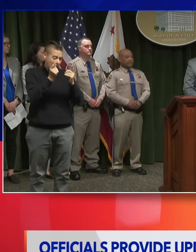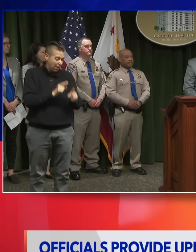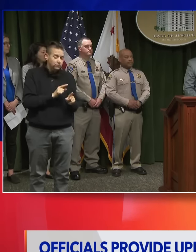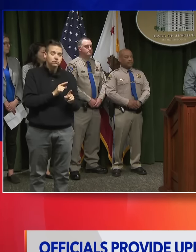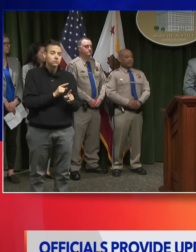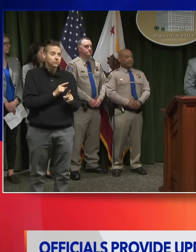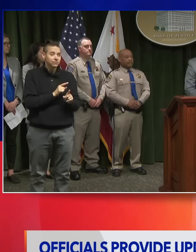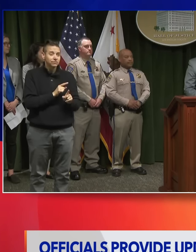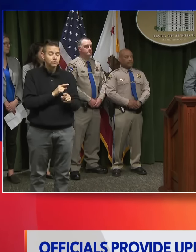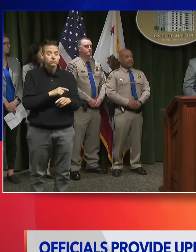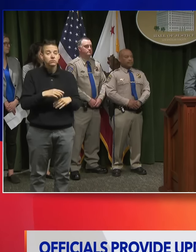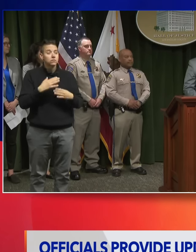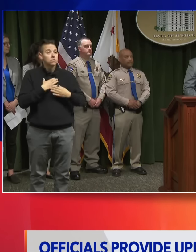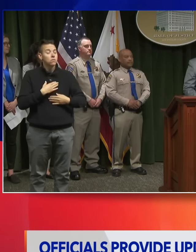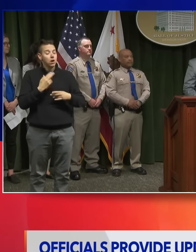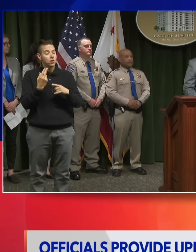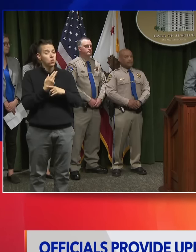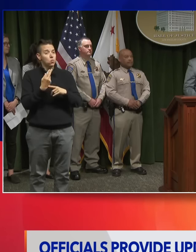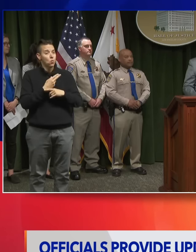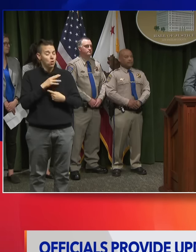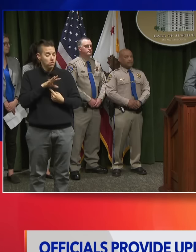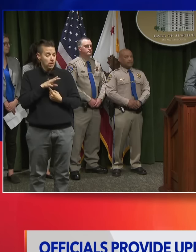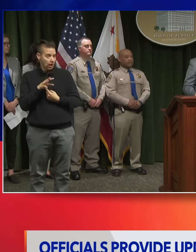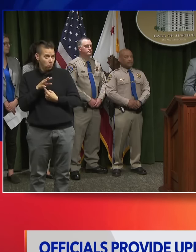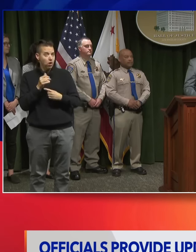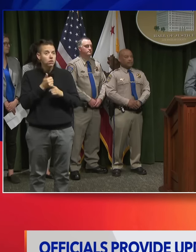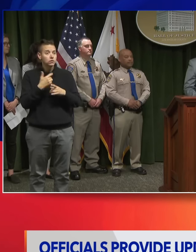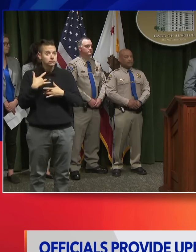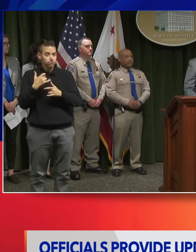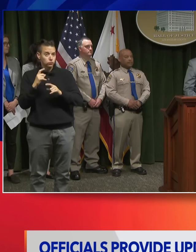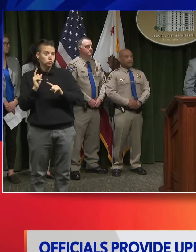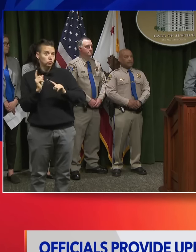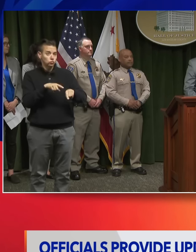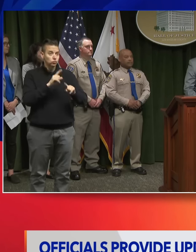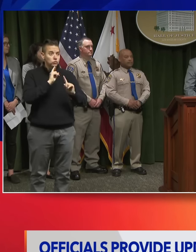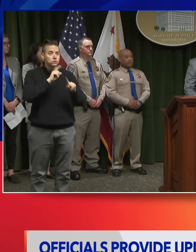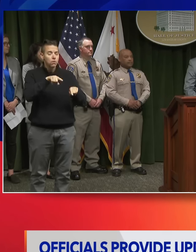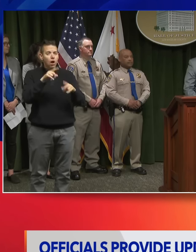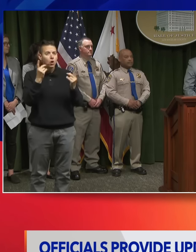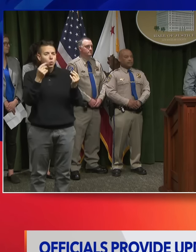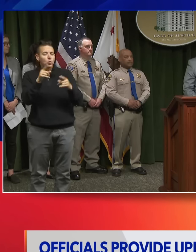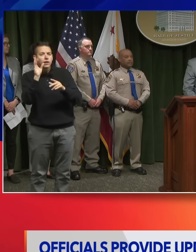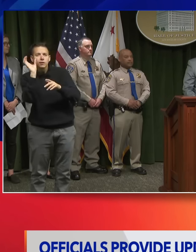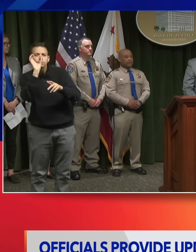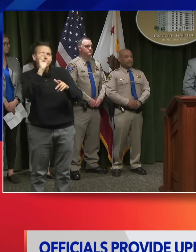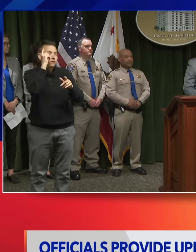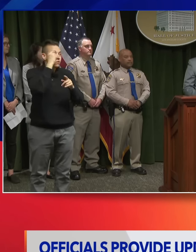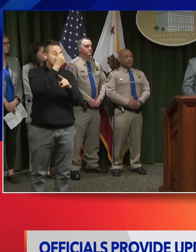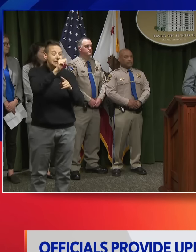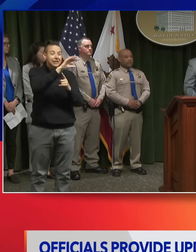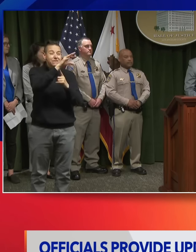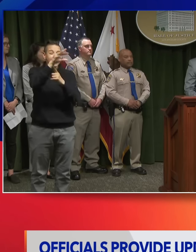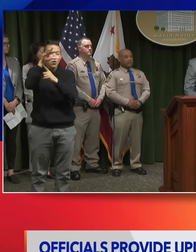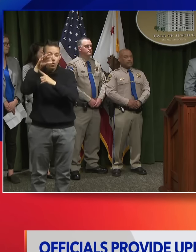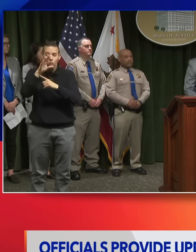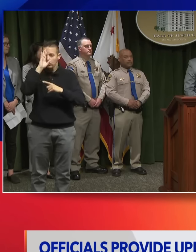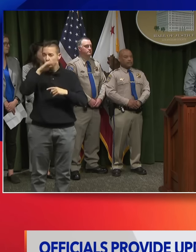WORK OVER OUR HOMICIDE DETECTIVES WHO ARE STILL WORKING ON THIS CASE FROM THE MINUTE IT OCCURRED. OUR